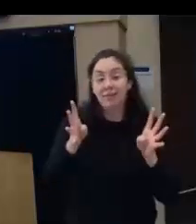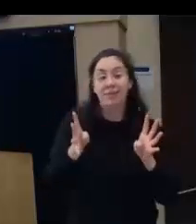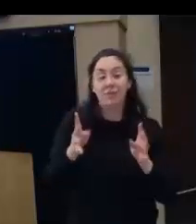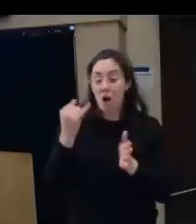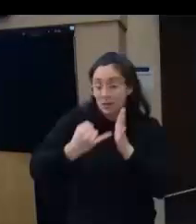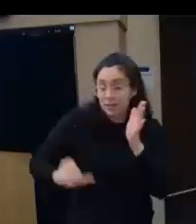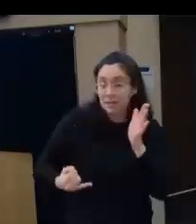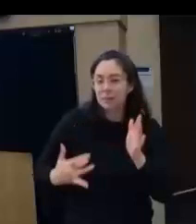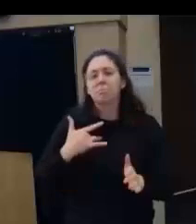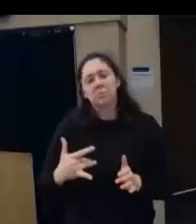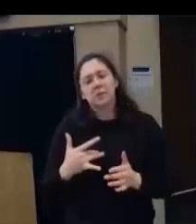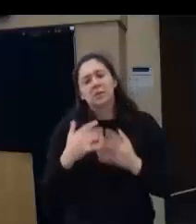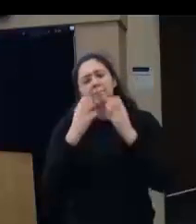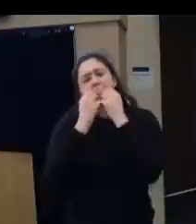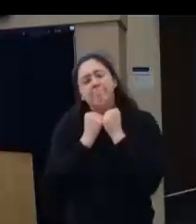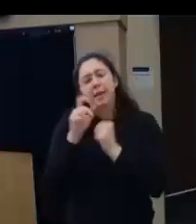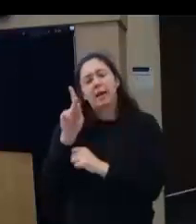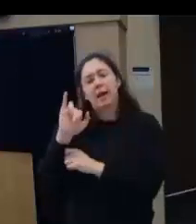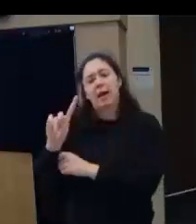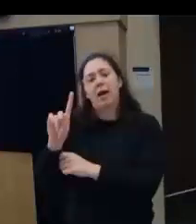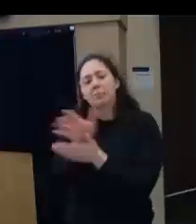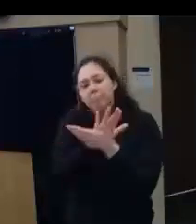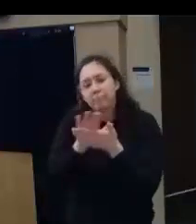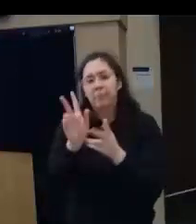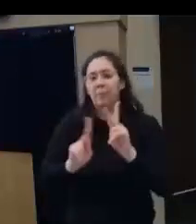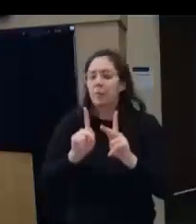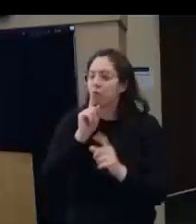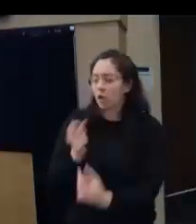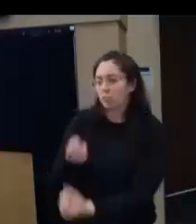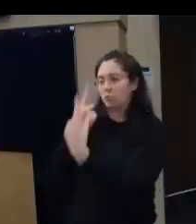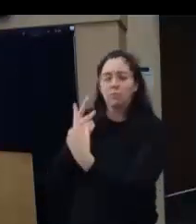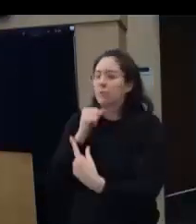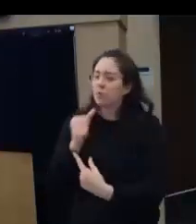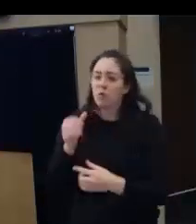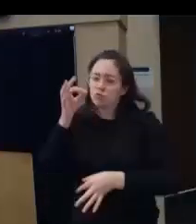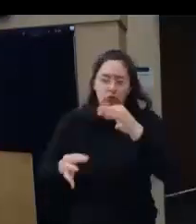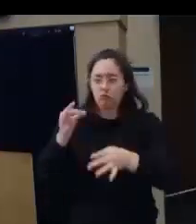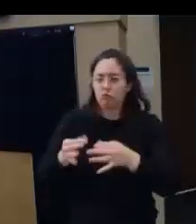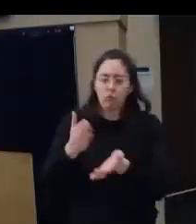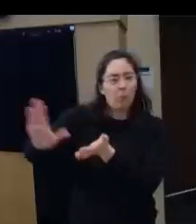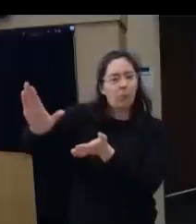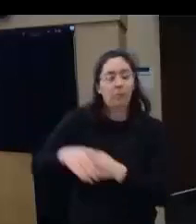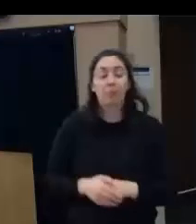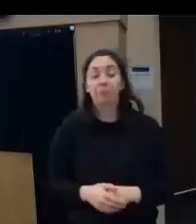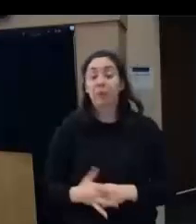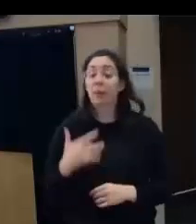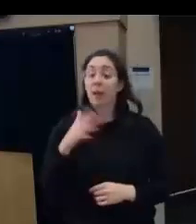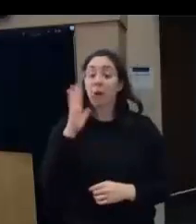be very kind and understanding of others they're not judgmental um they often describe being a good